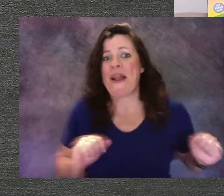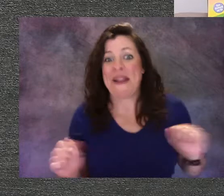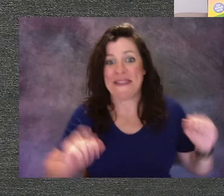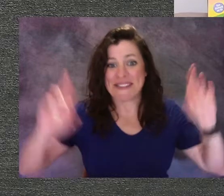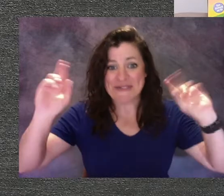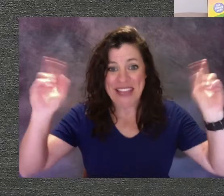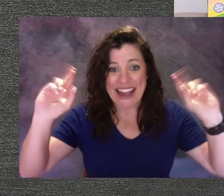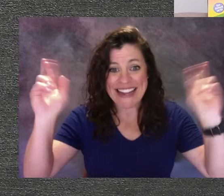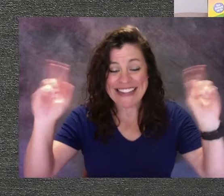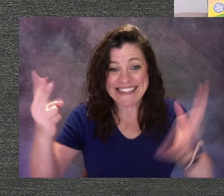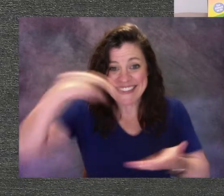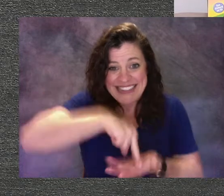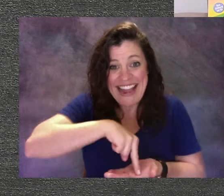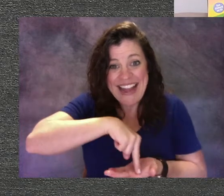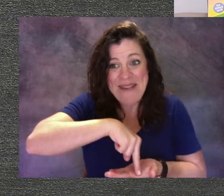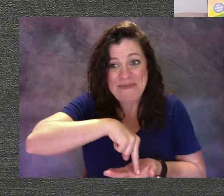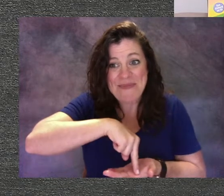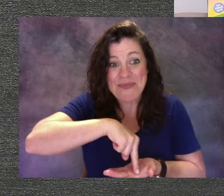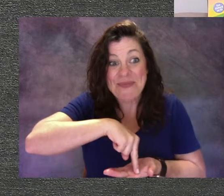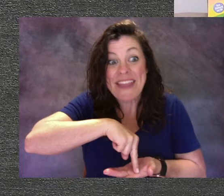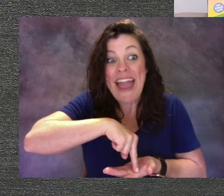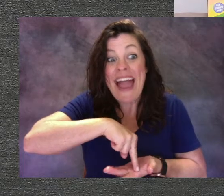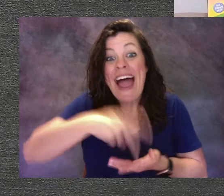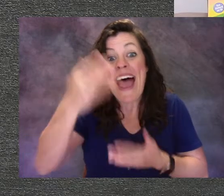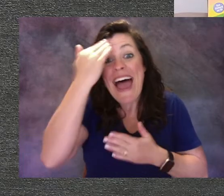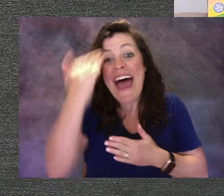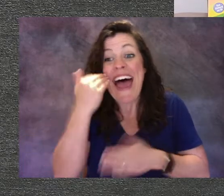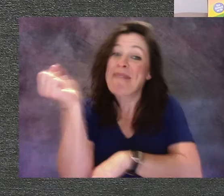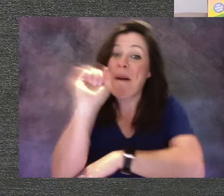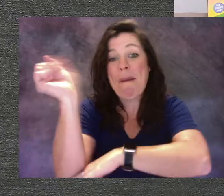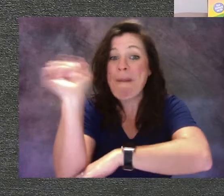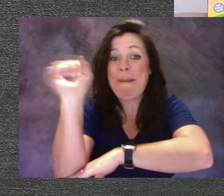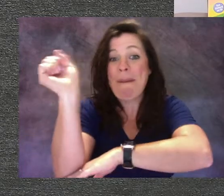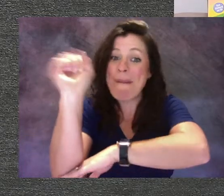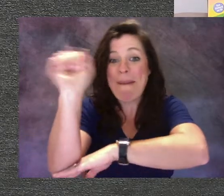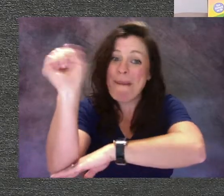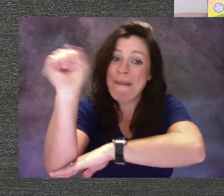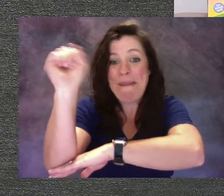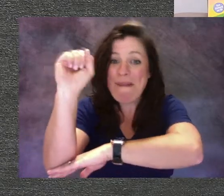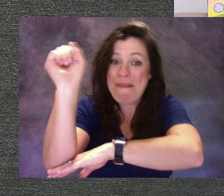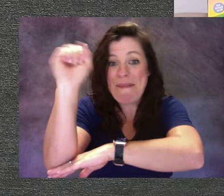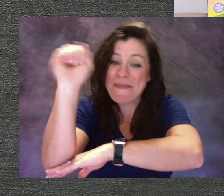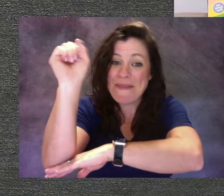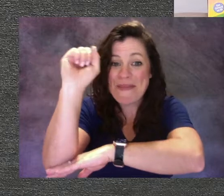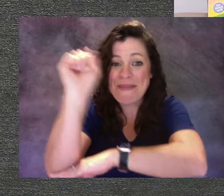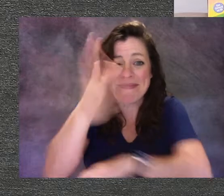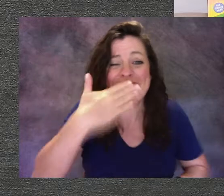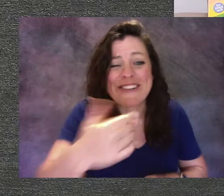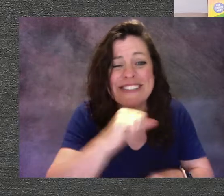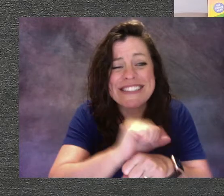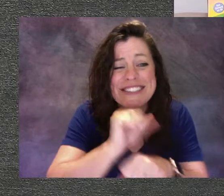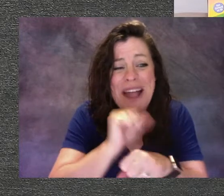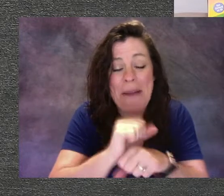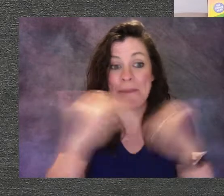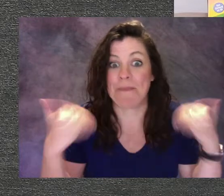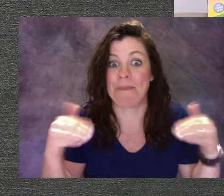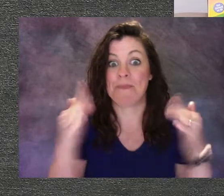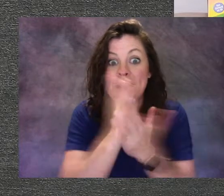Are you ready? Let's shake your head. Oh, good job. Wow. Okay, stop.